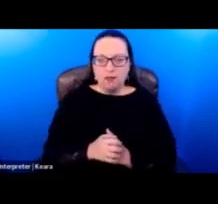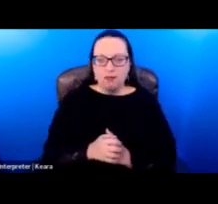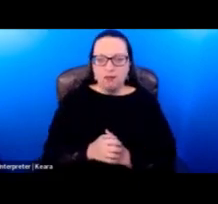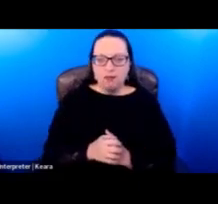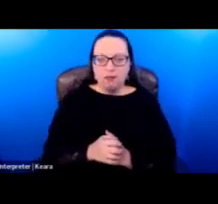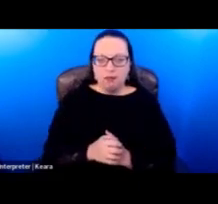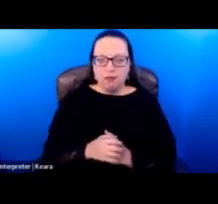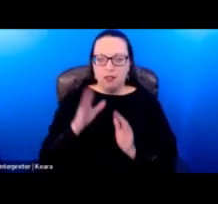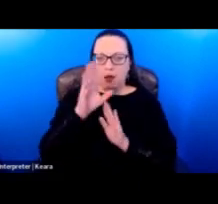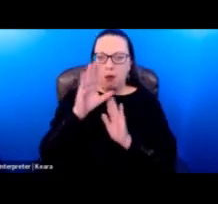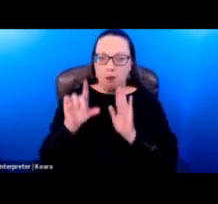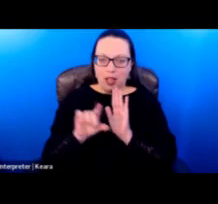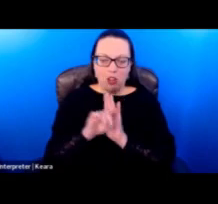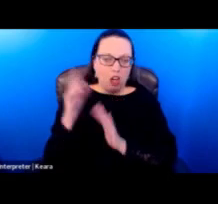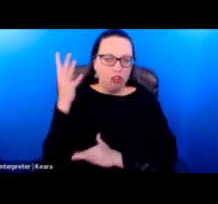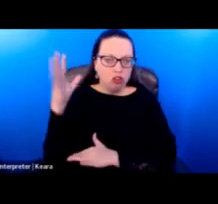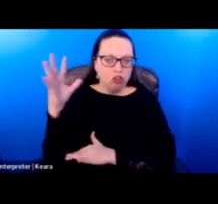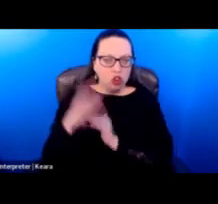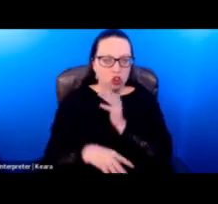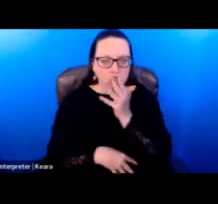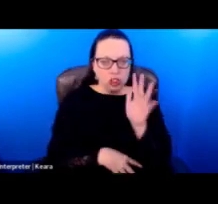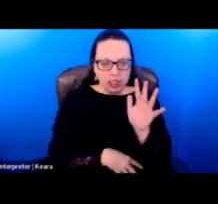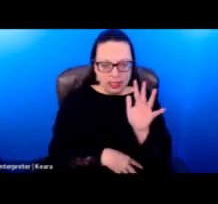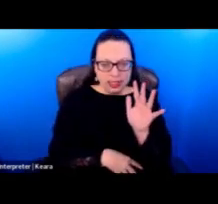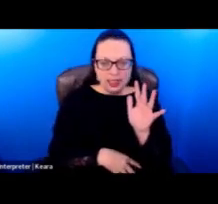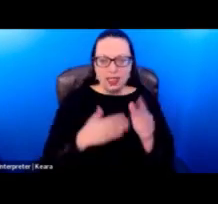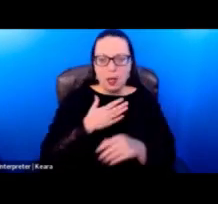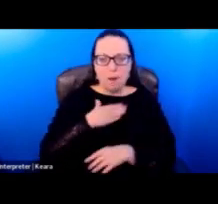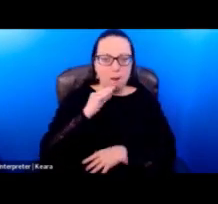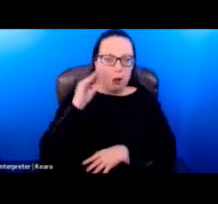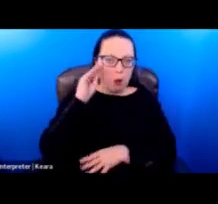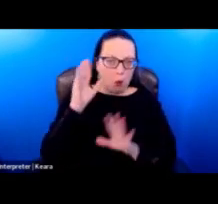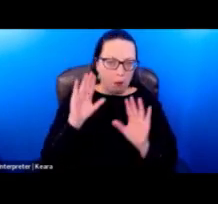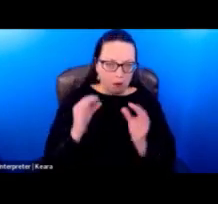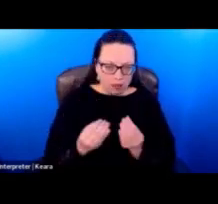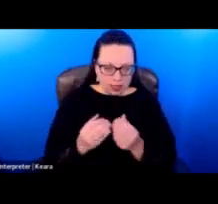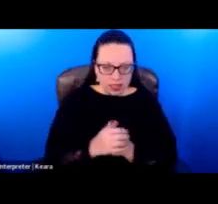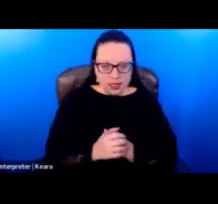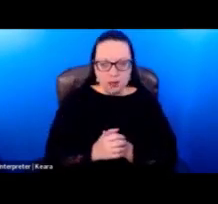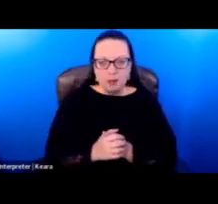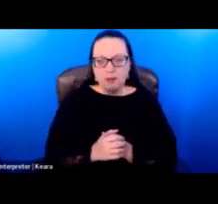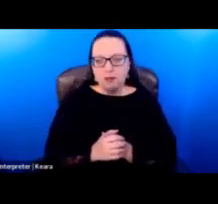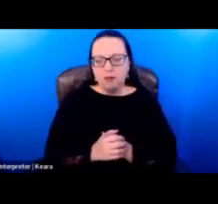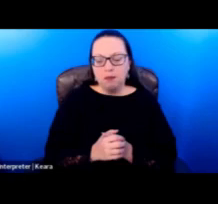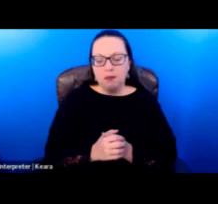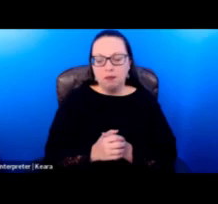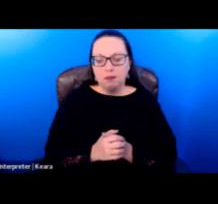background of trees and my home office. And I am pleased to be